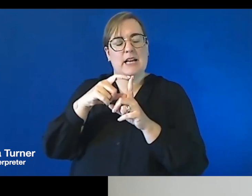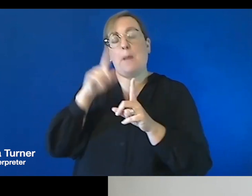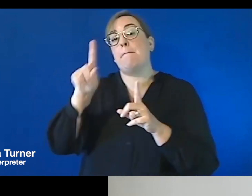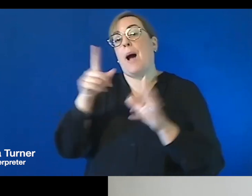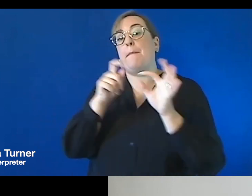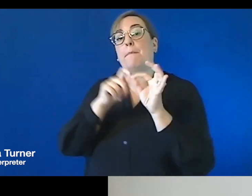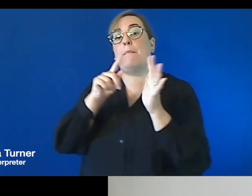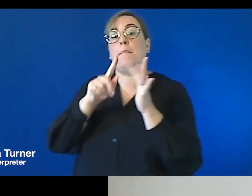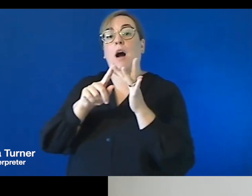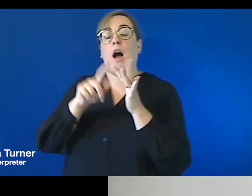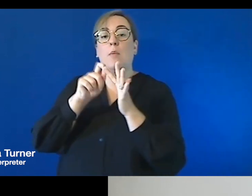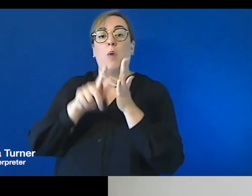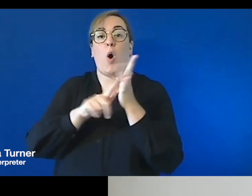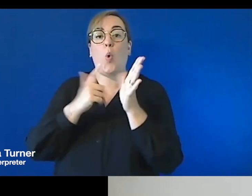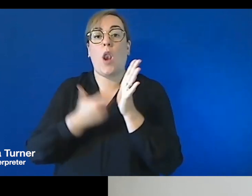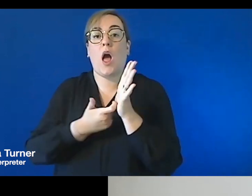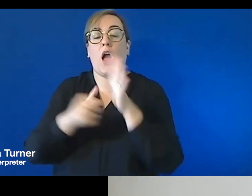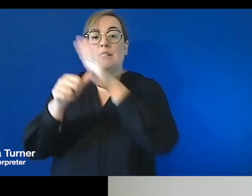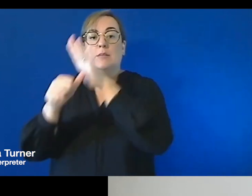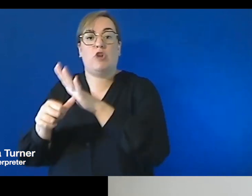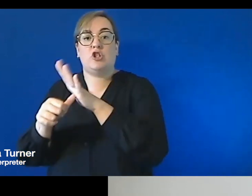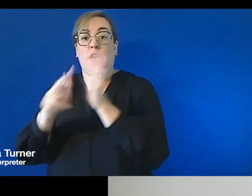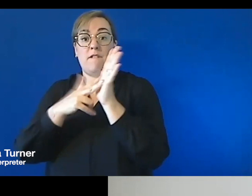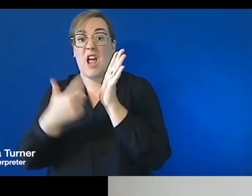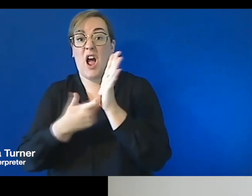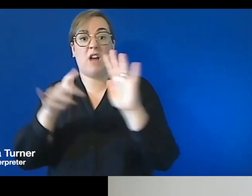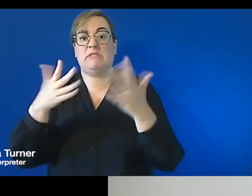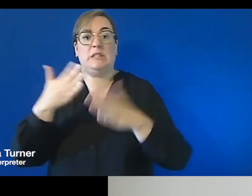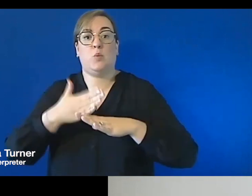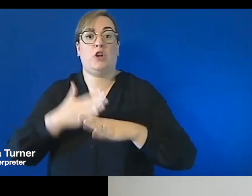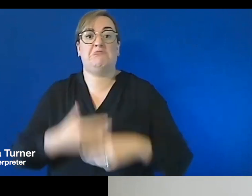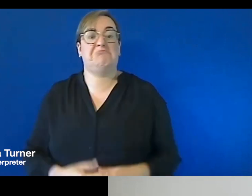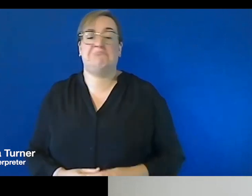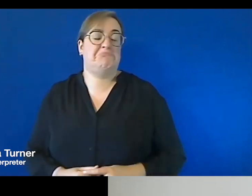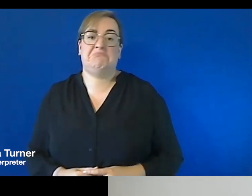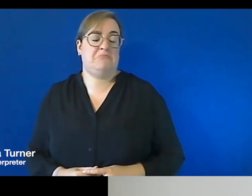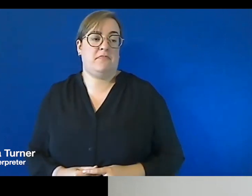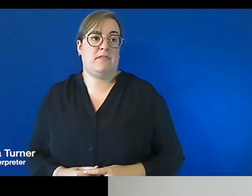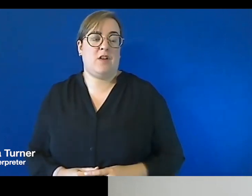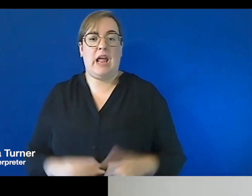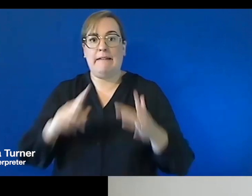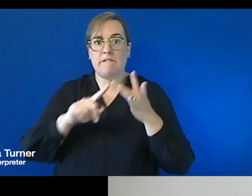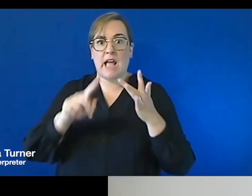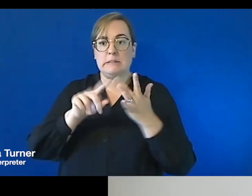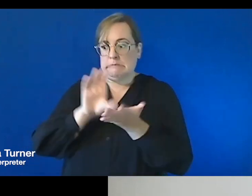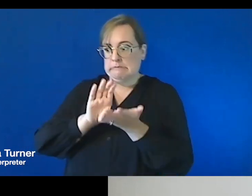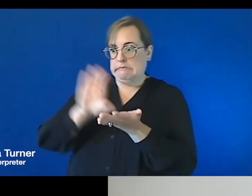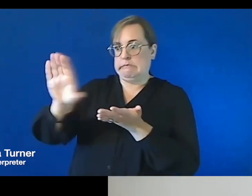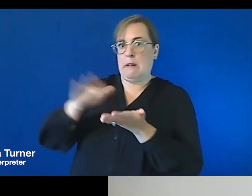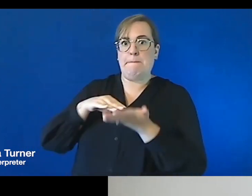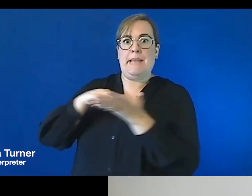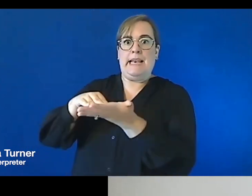major depression it just didn't work so we invest millions of dollars in another toy. Yeah sometimes